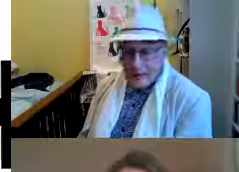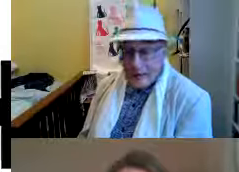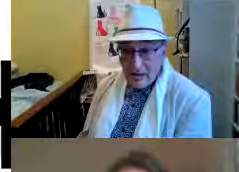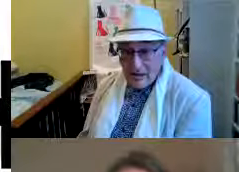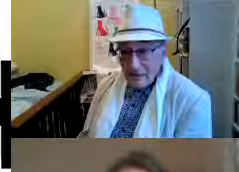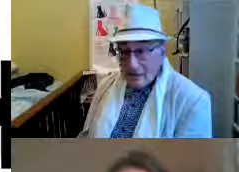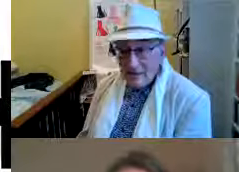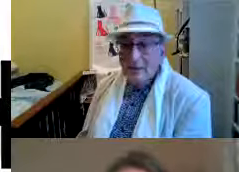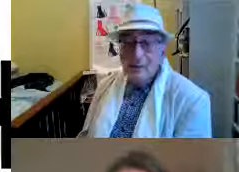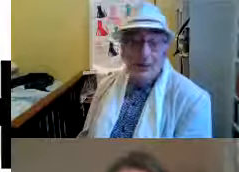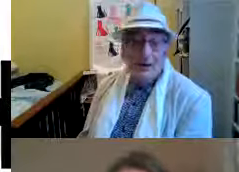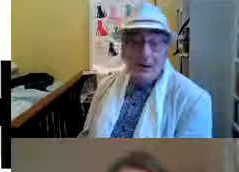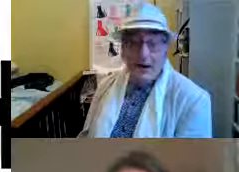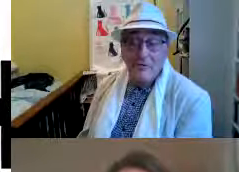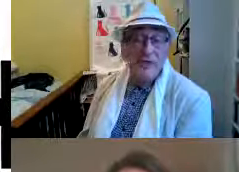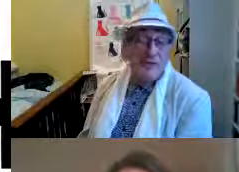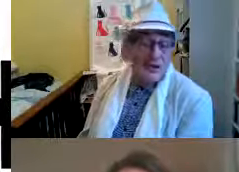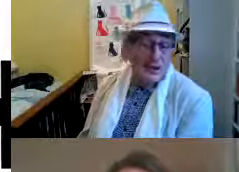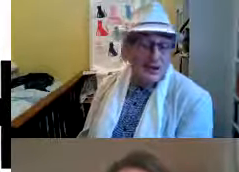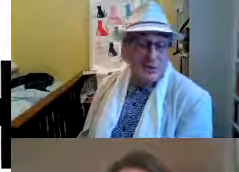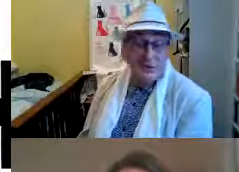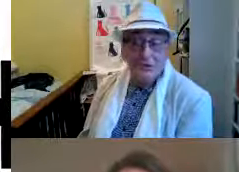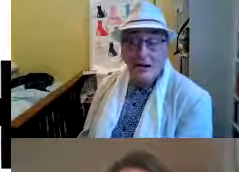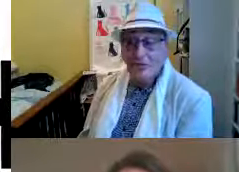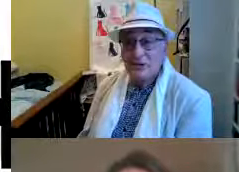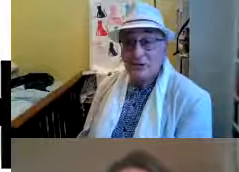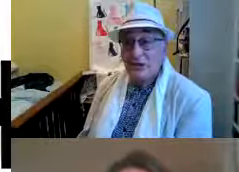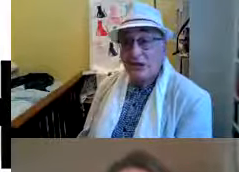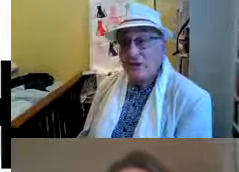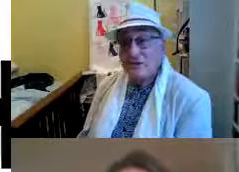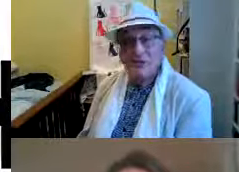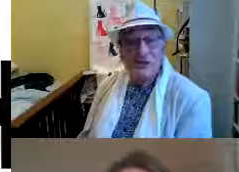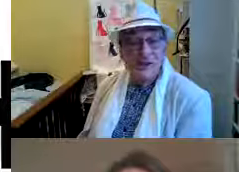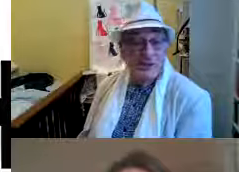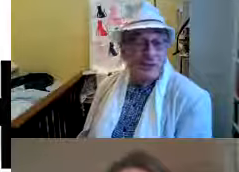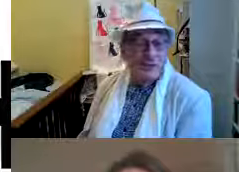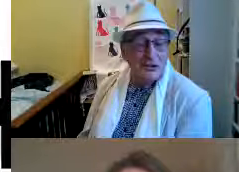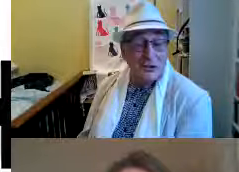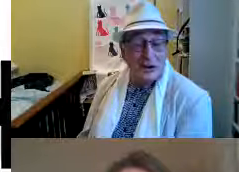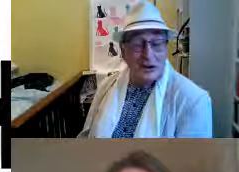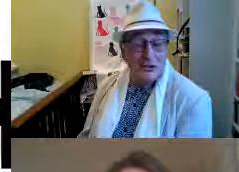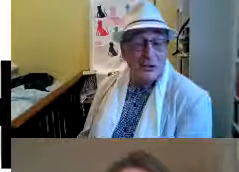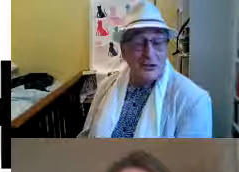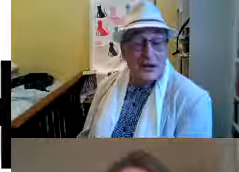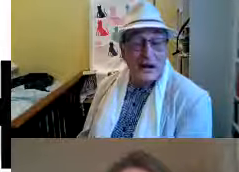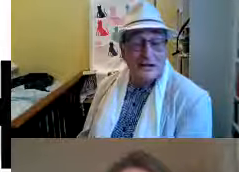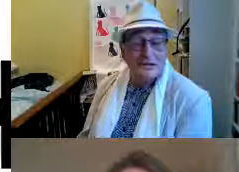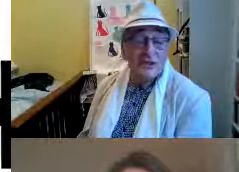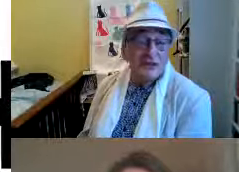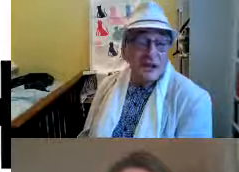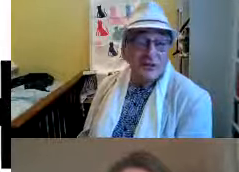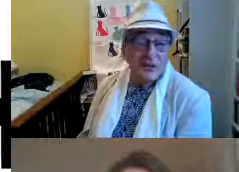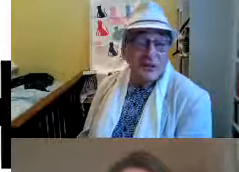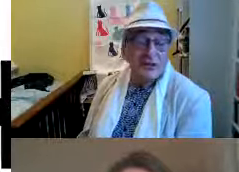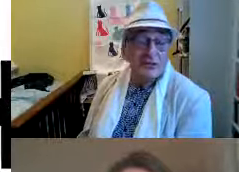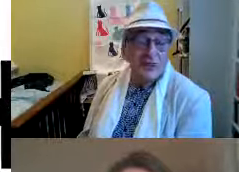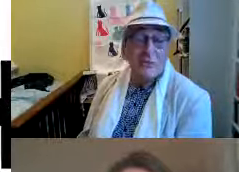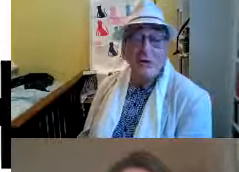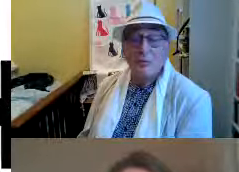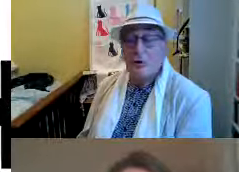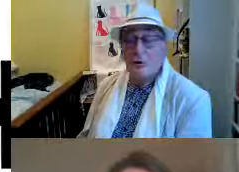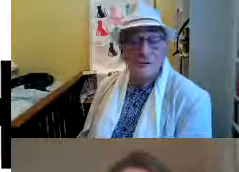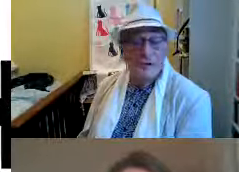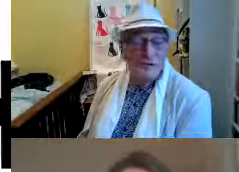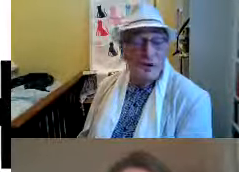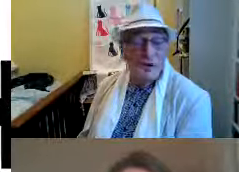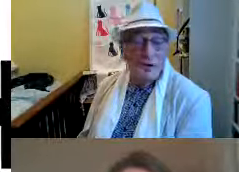and i'll repeat that again so it's esther e-s-t-h-e-r at dash arts or one word dot org